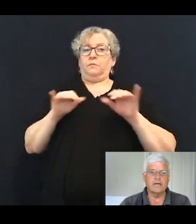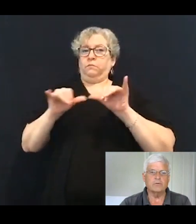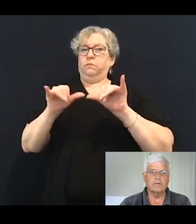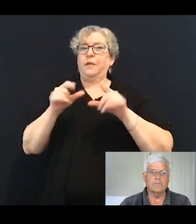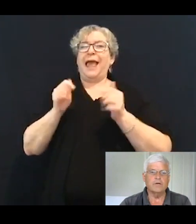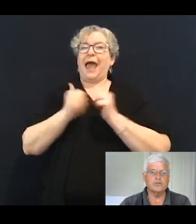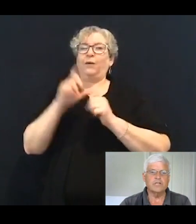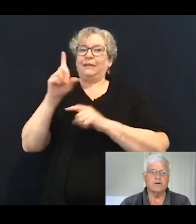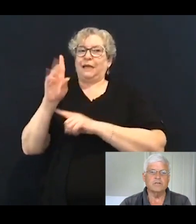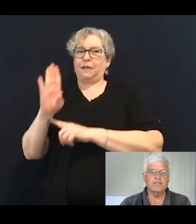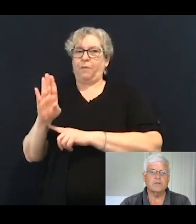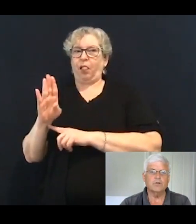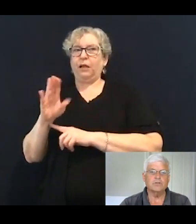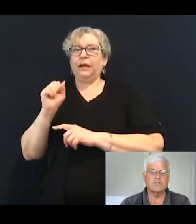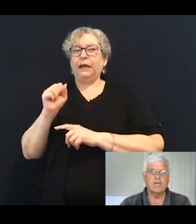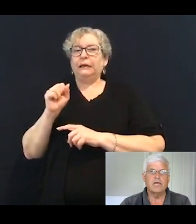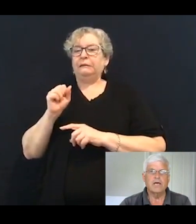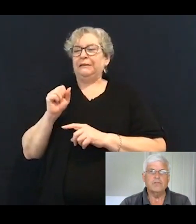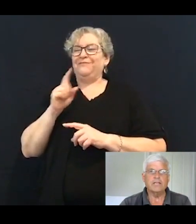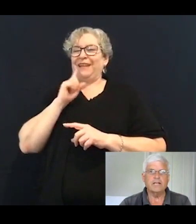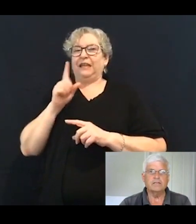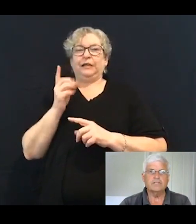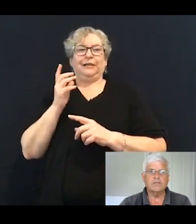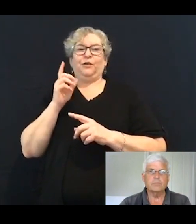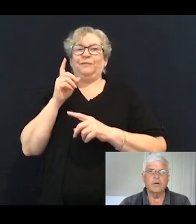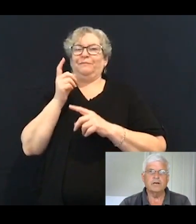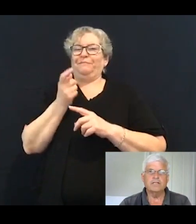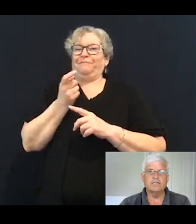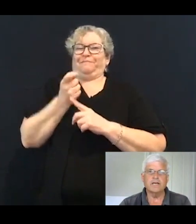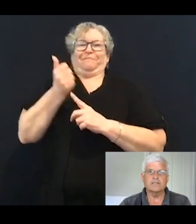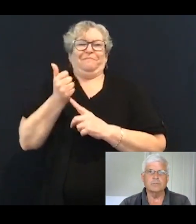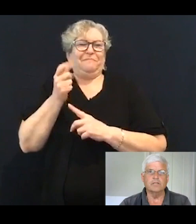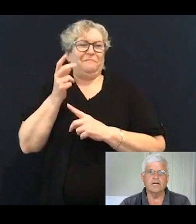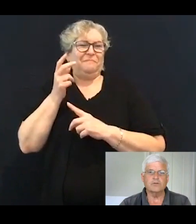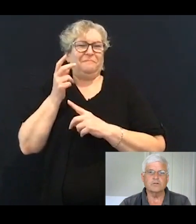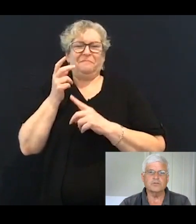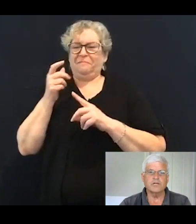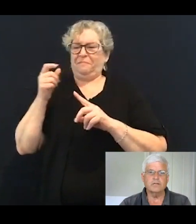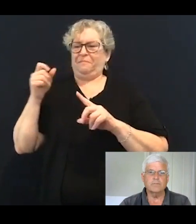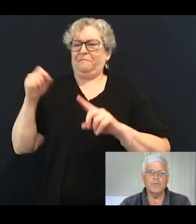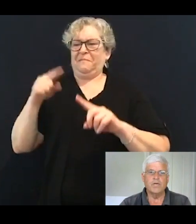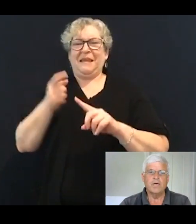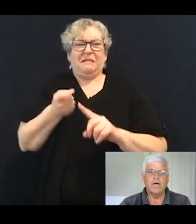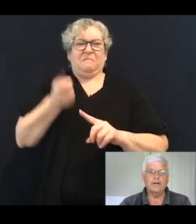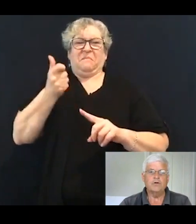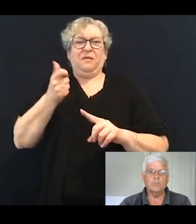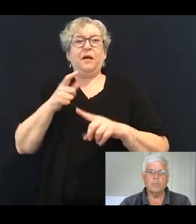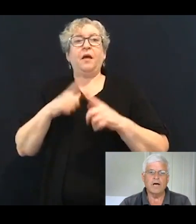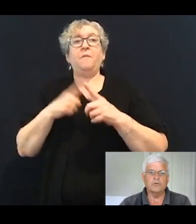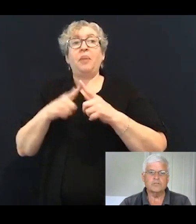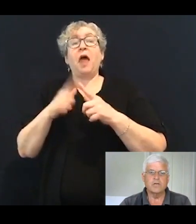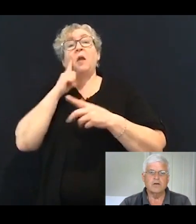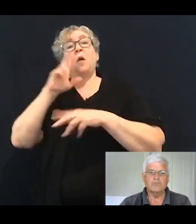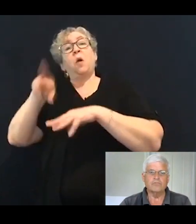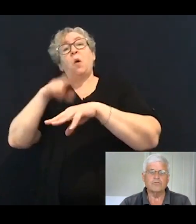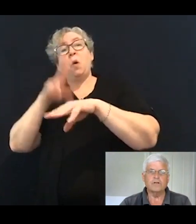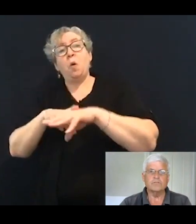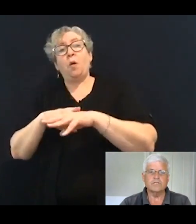in decibels that can elicit a barely detectable electrical signal? In a normal mouse, from frequencies between about four